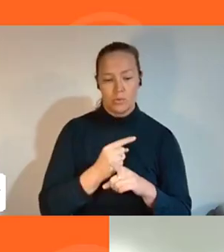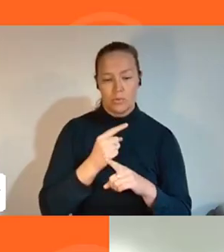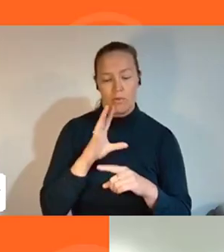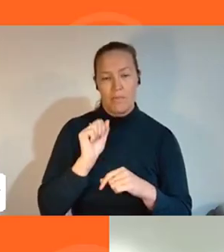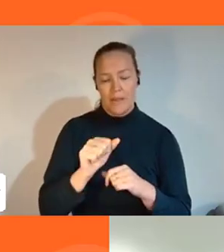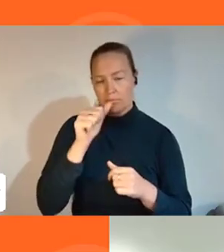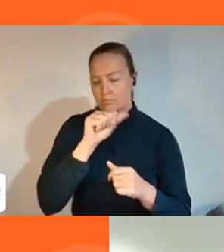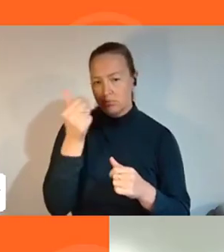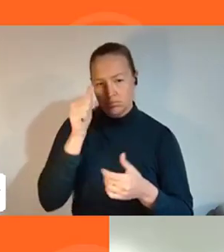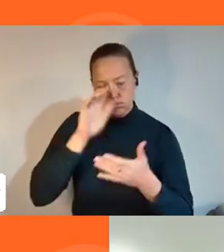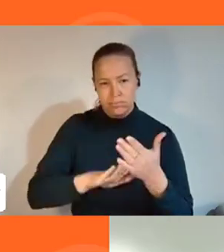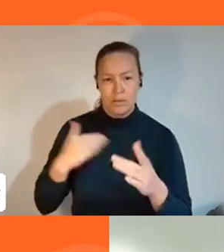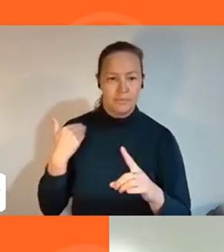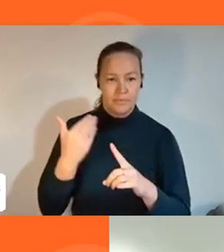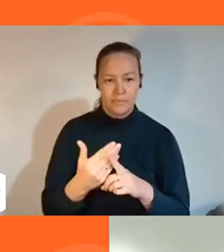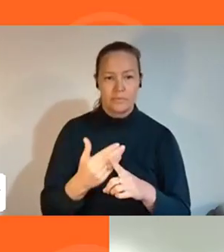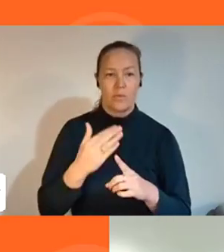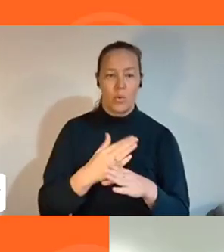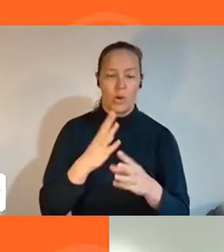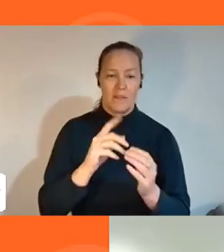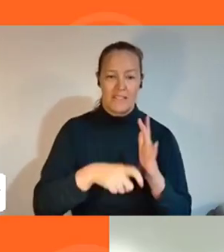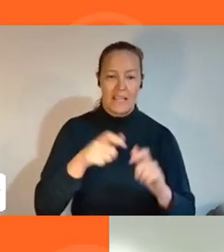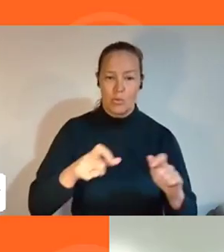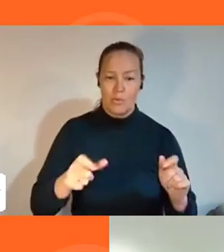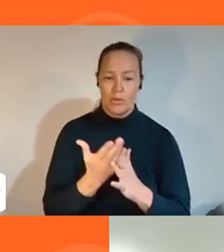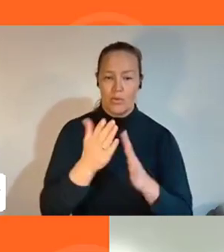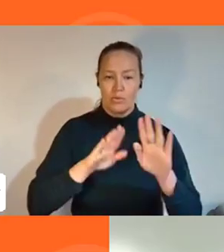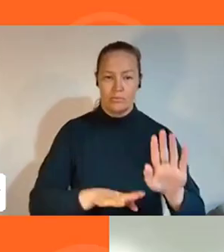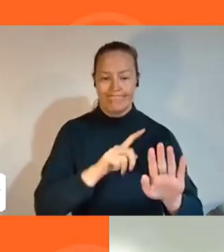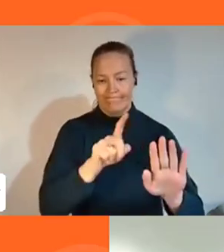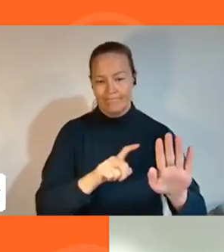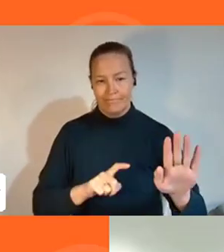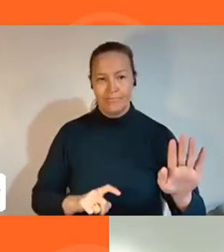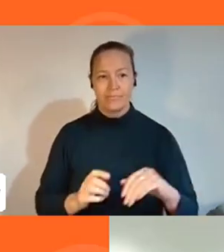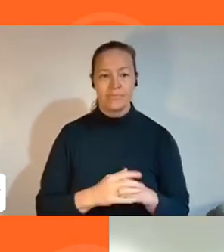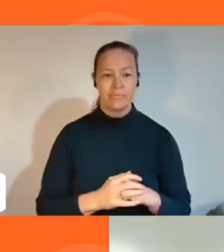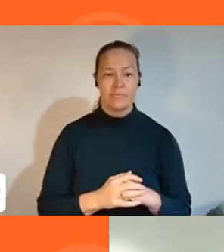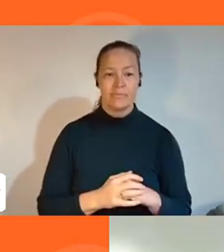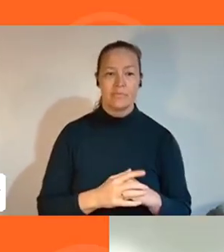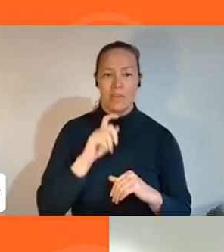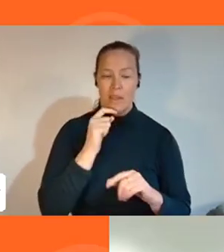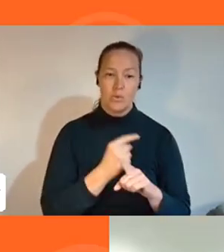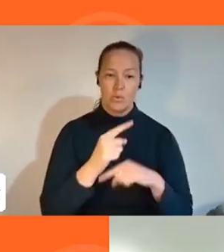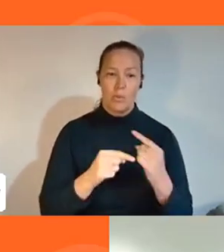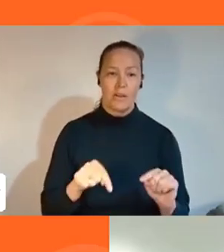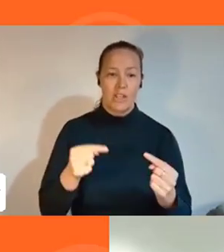disabled people across Aotearoa. They will highlight the challenges many people face